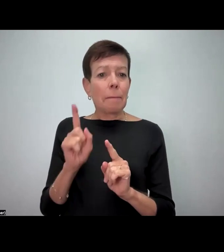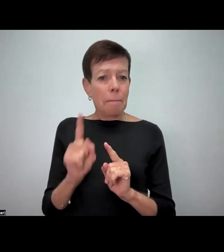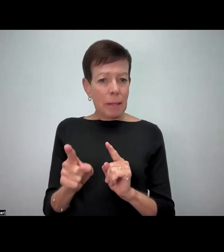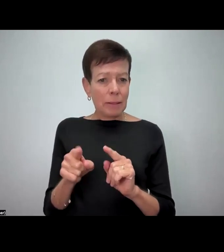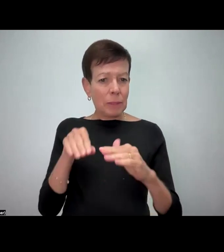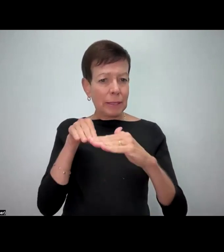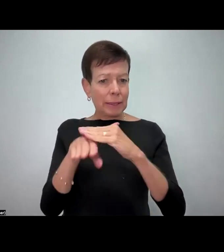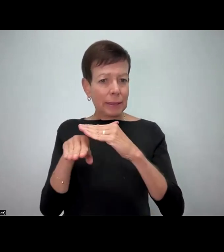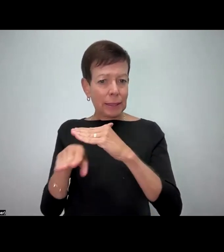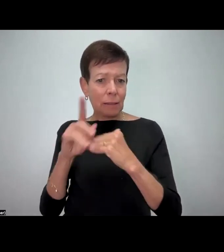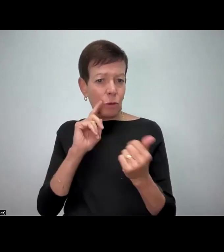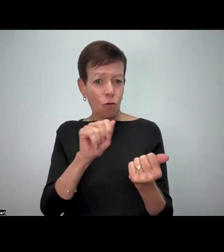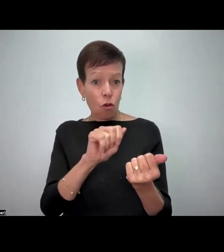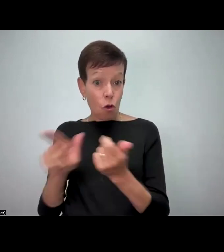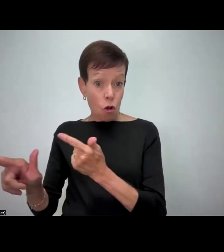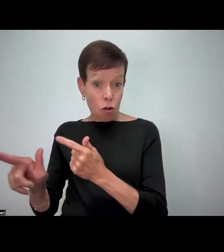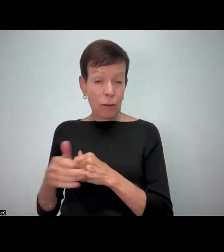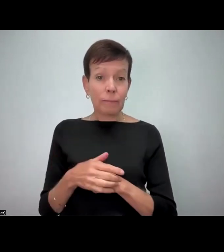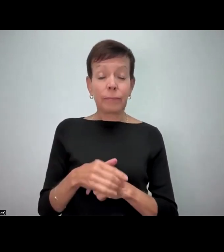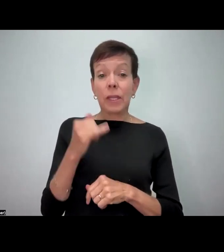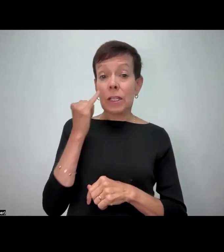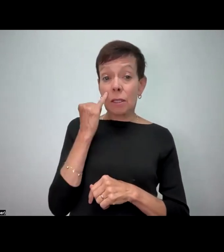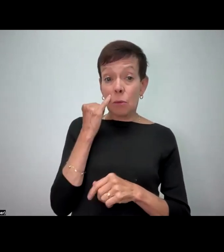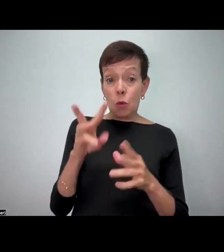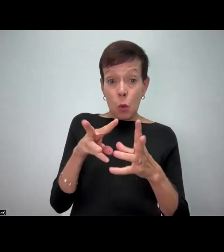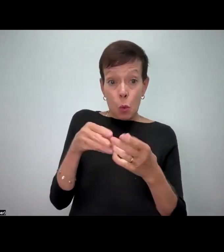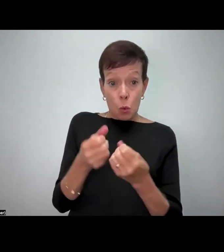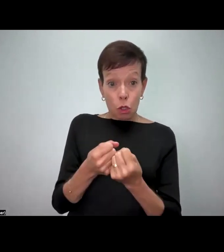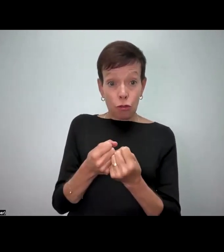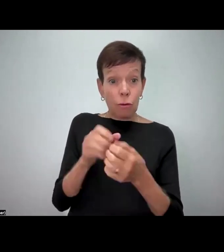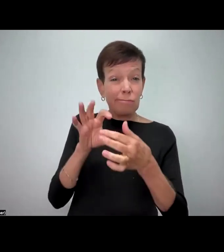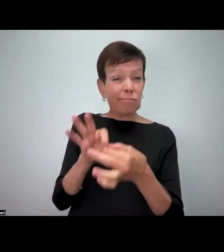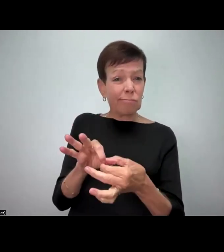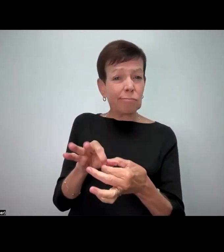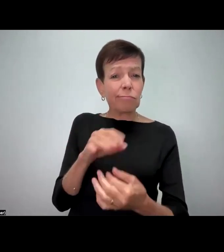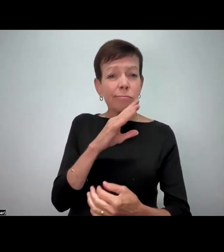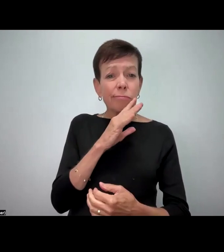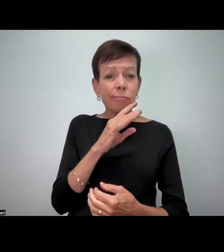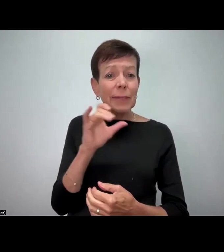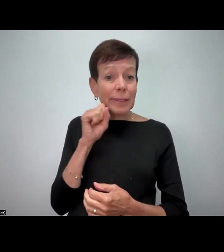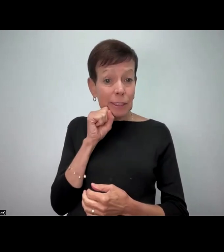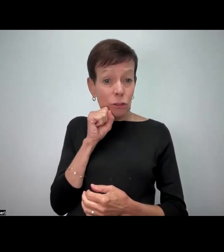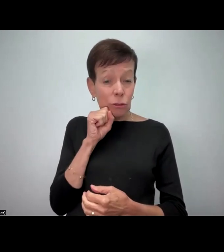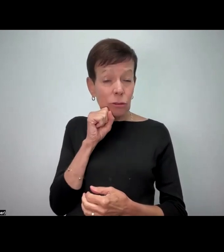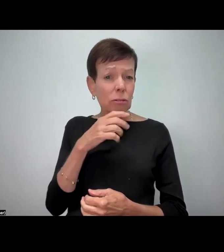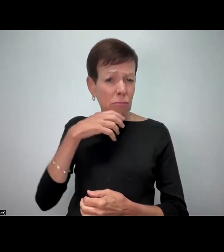well. So if the workshop is just for seniors, we'd like to see something coming out of that,